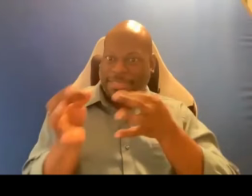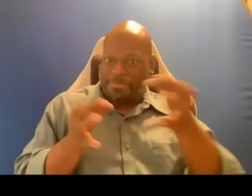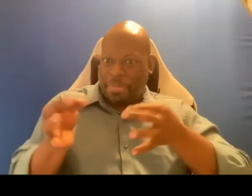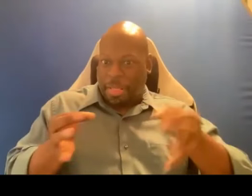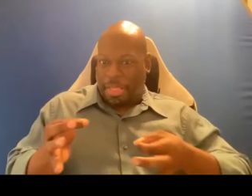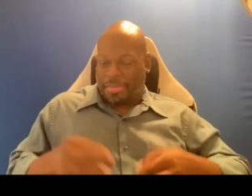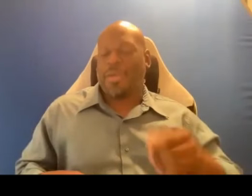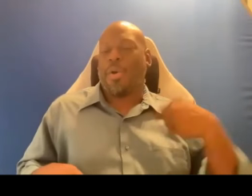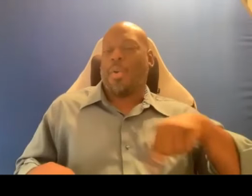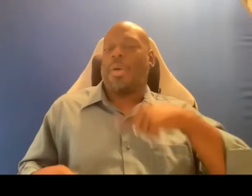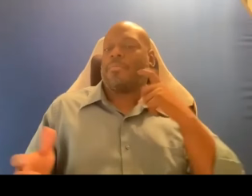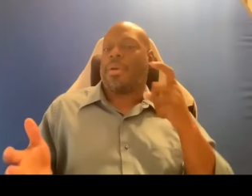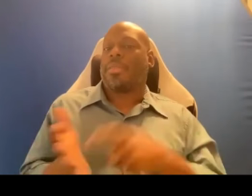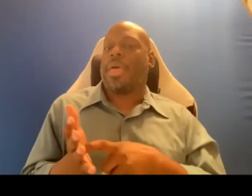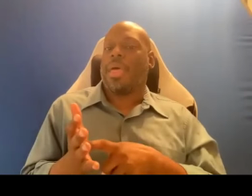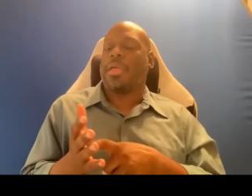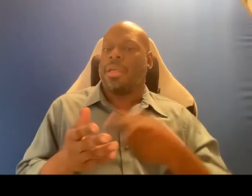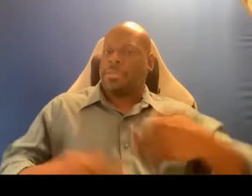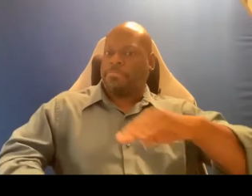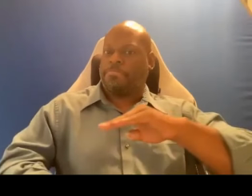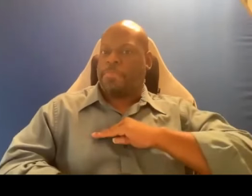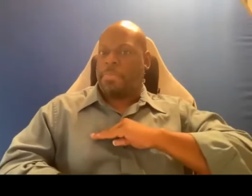of learners with DeafBlindness may come with questions, and your North Carolina